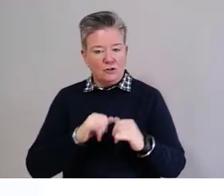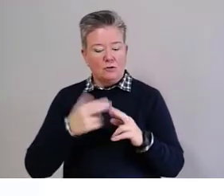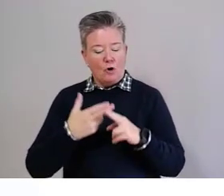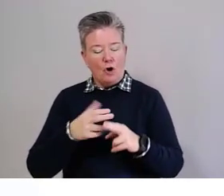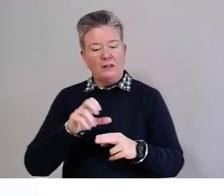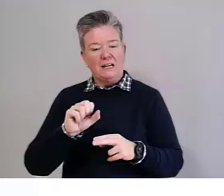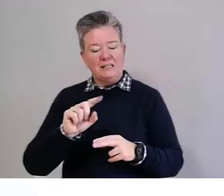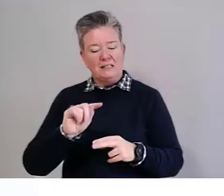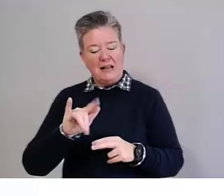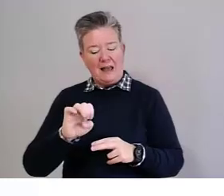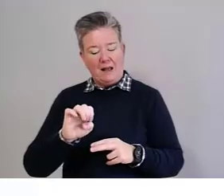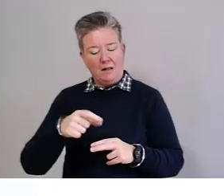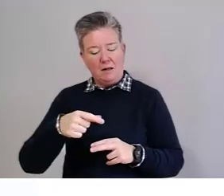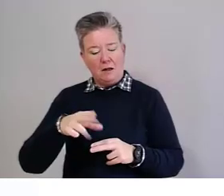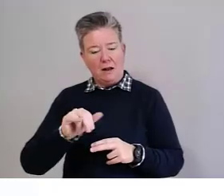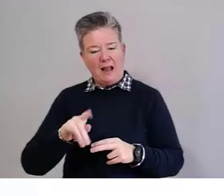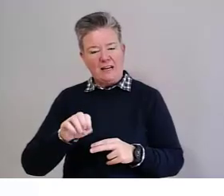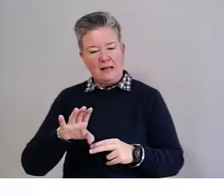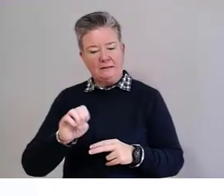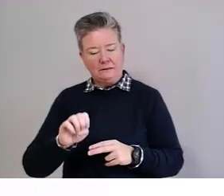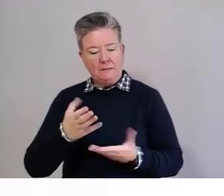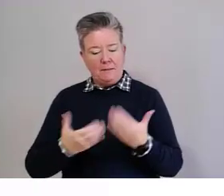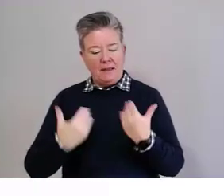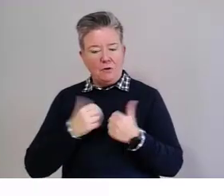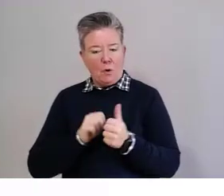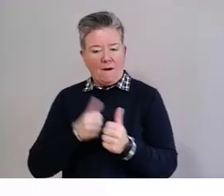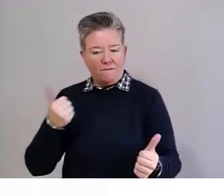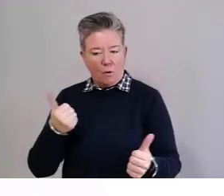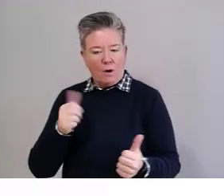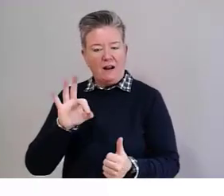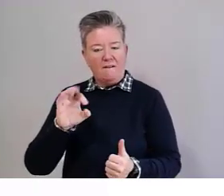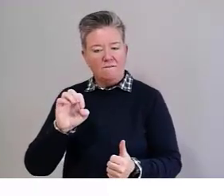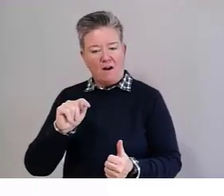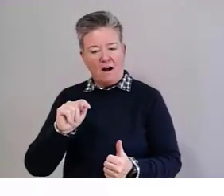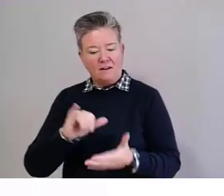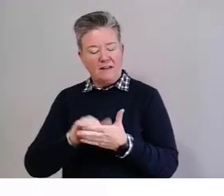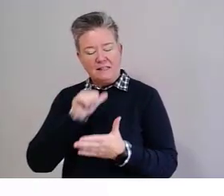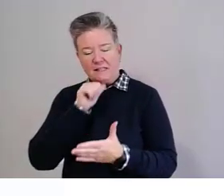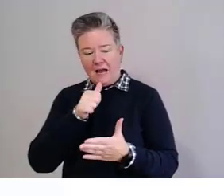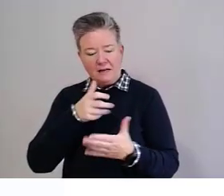This might include avoiding certain fonts that are just not compatible with screen readers